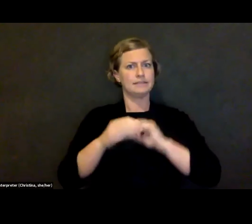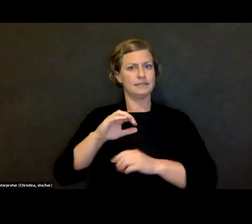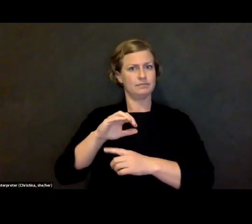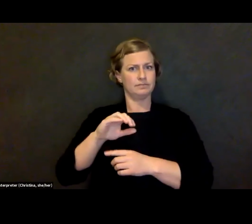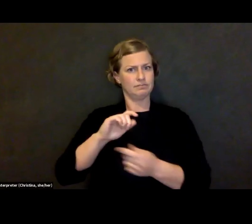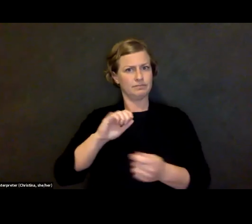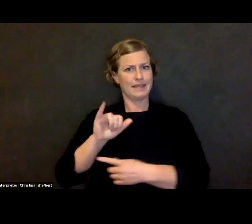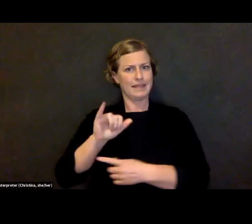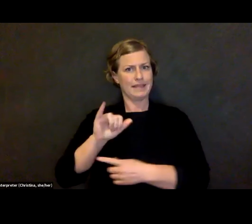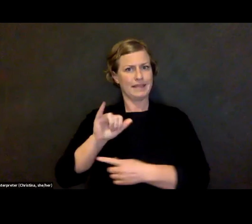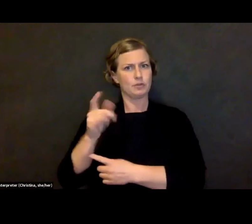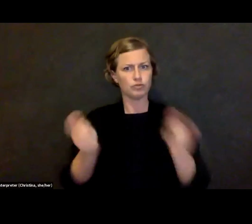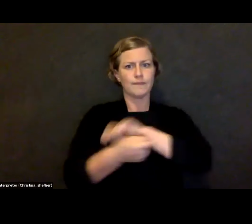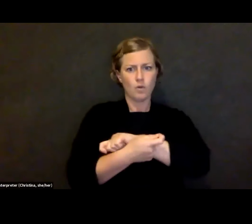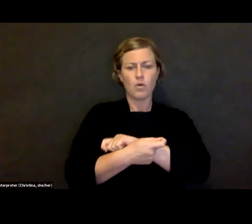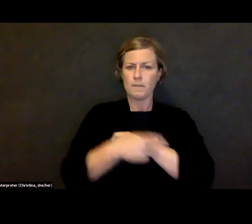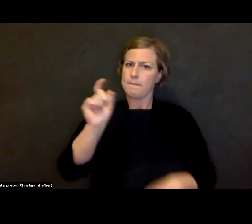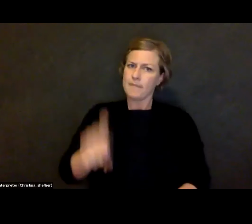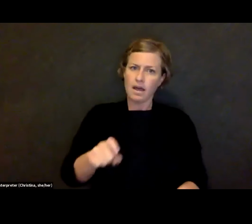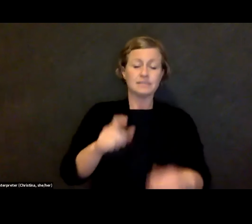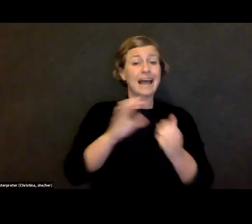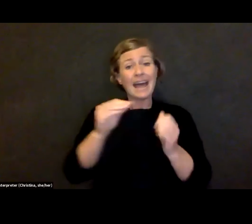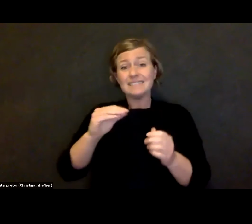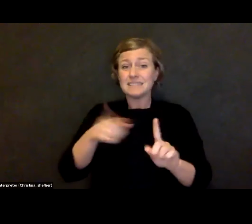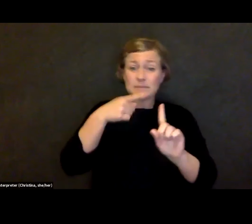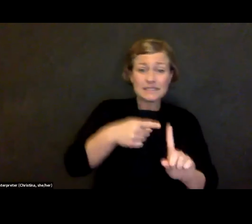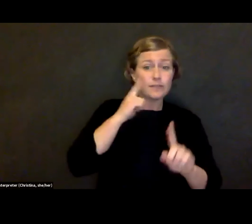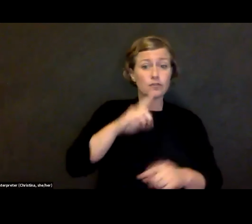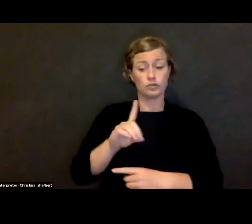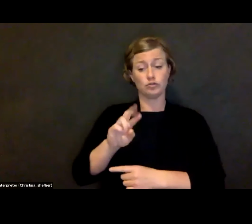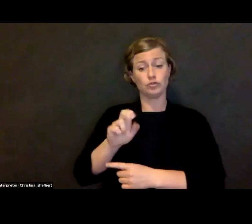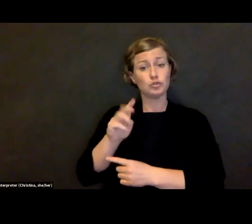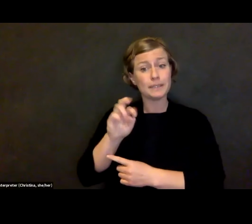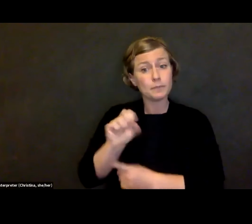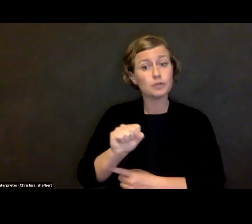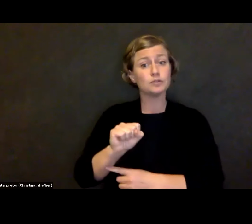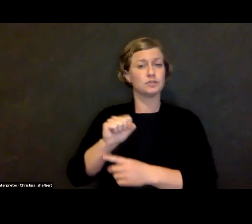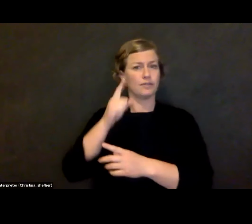standing in the